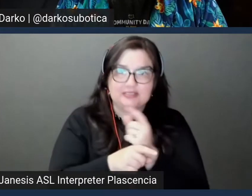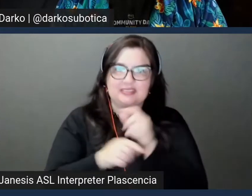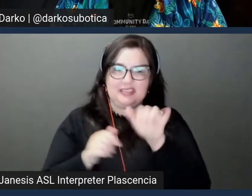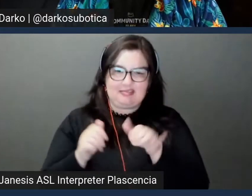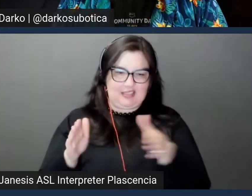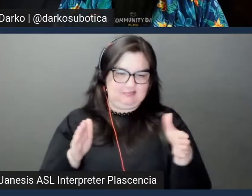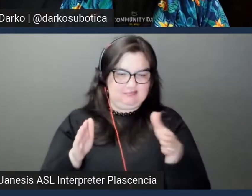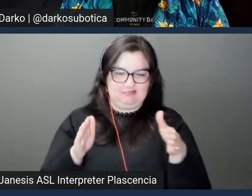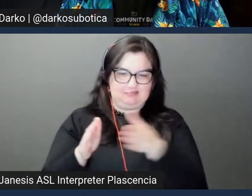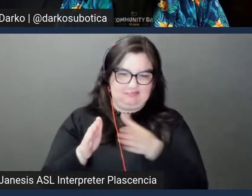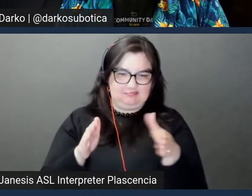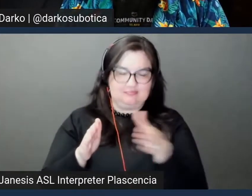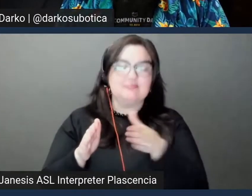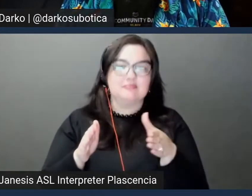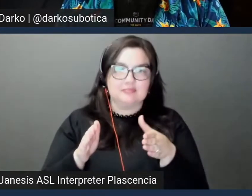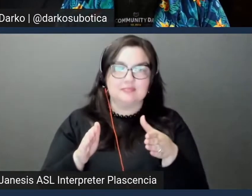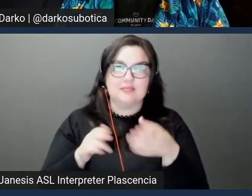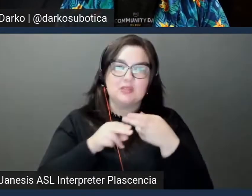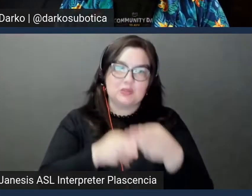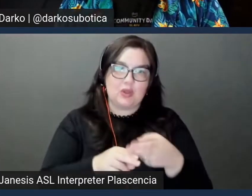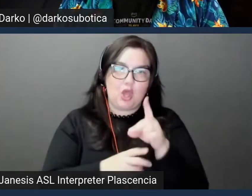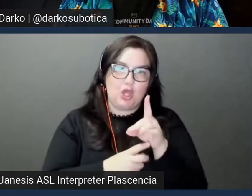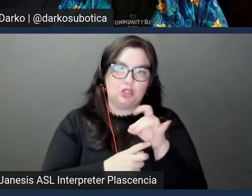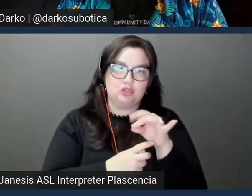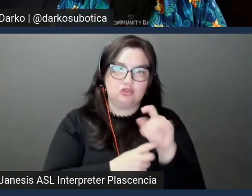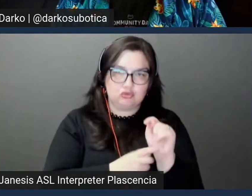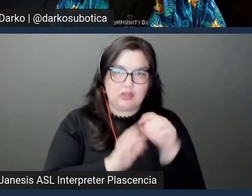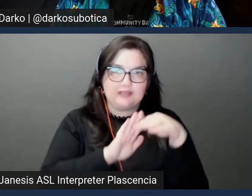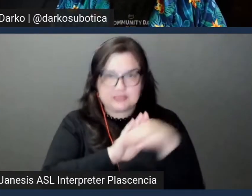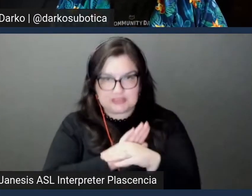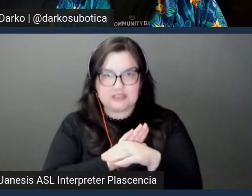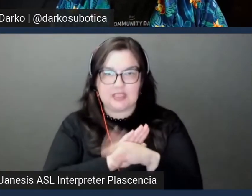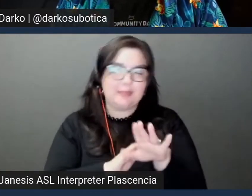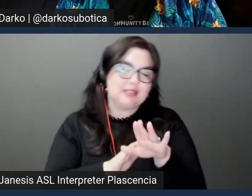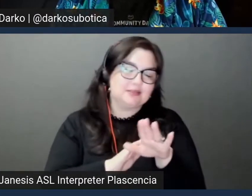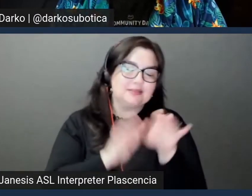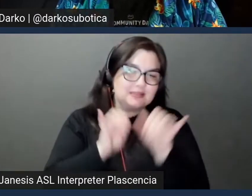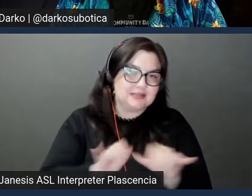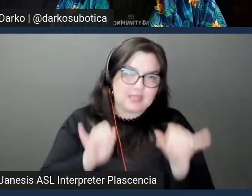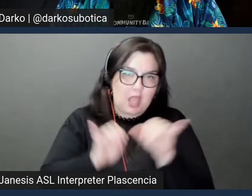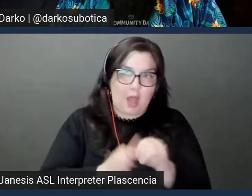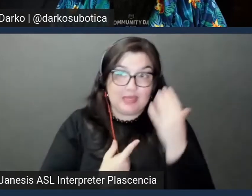And this is so common in so many domains because data is not going to remain the same over time